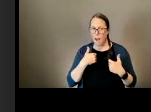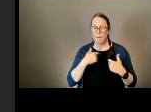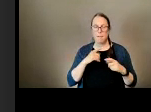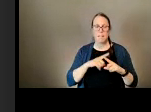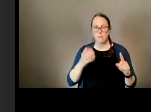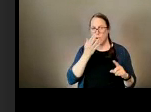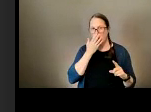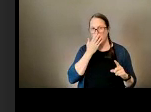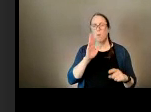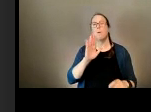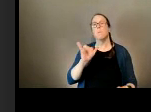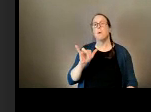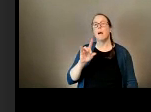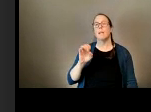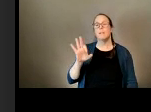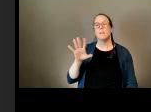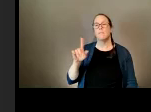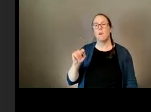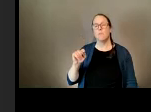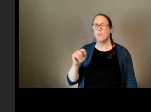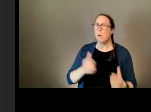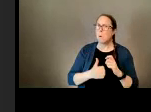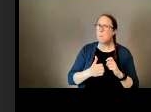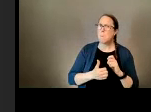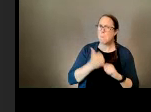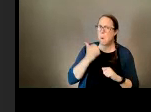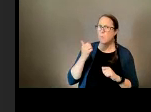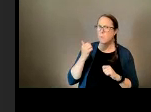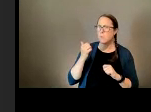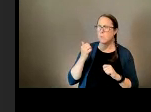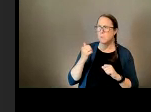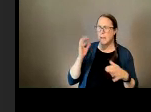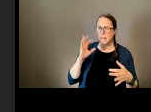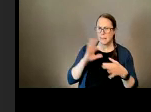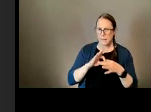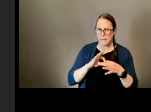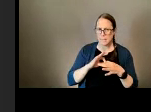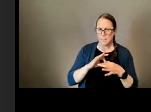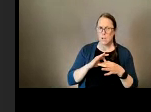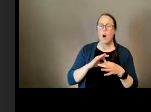by default, most hyperlinks are this bright, royal blue. If we turn everything into black, that's still okay,